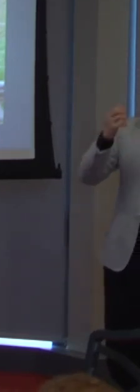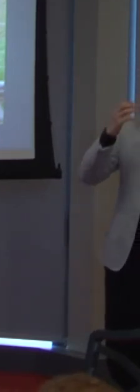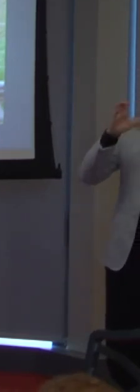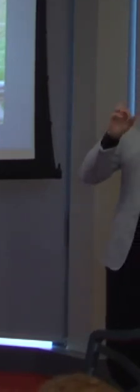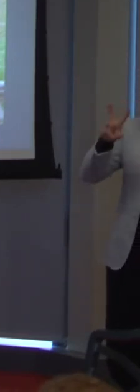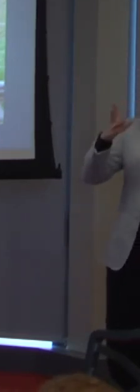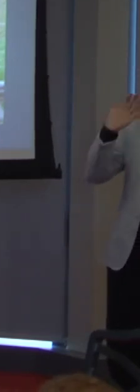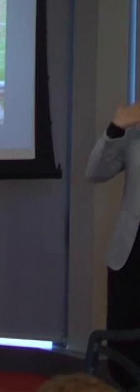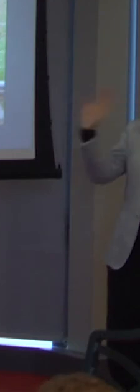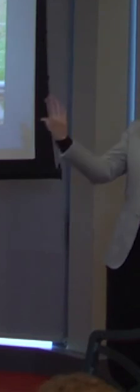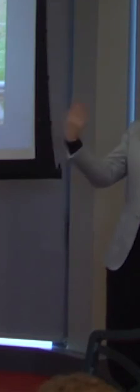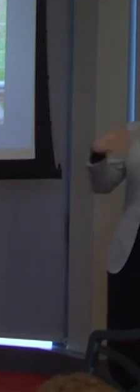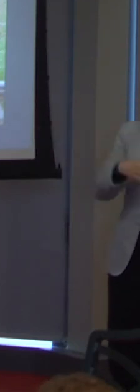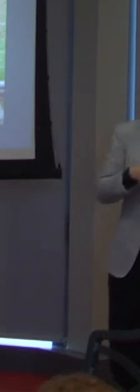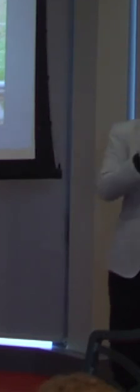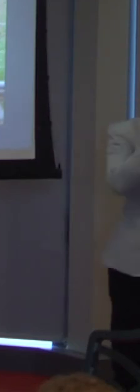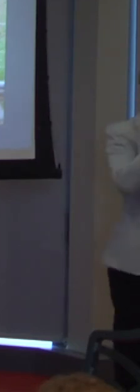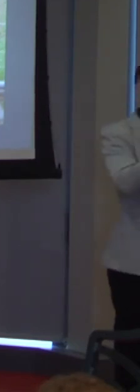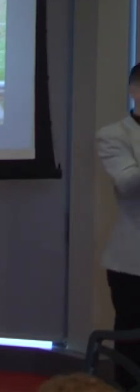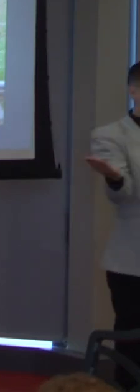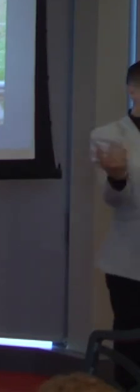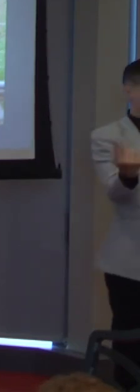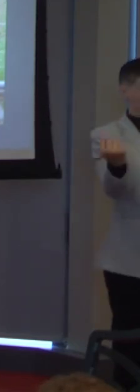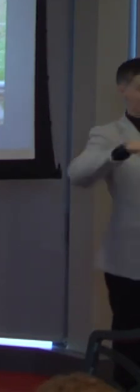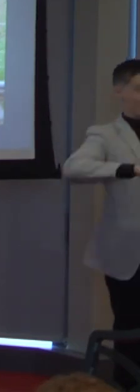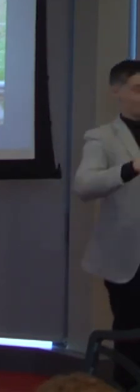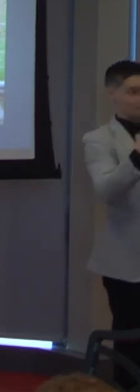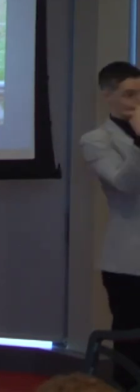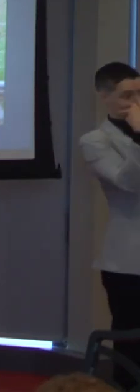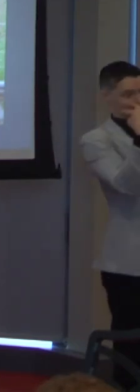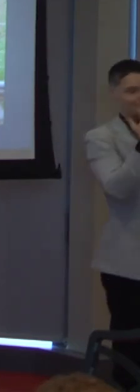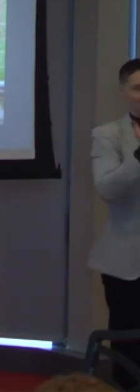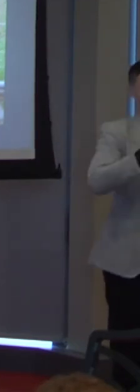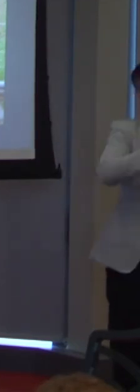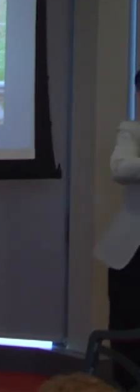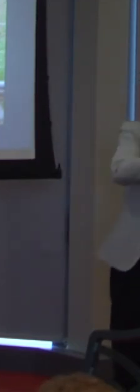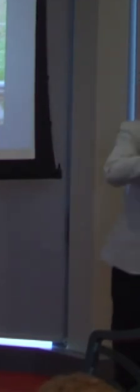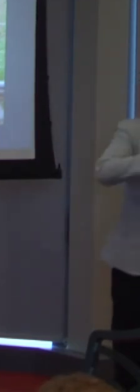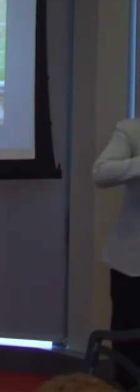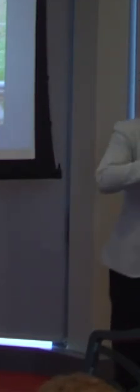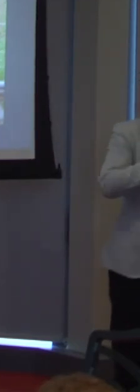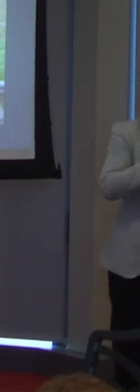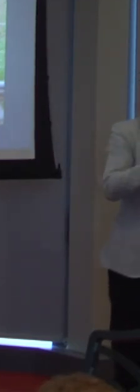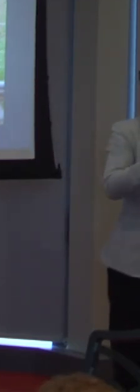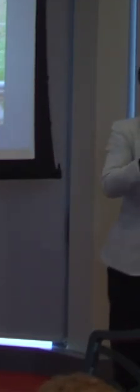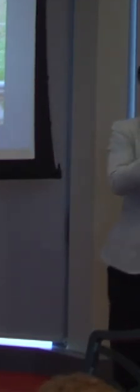Thank you to you guys for listening, as well. You wound up giving me some great ideas going back to my campus and how we're going to